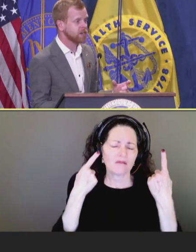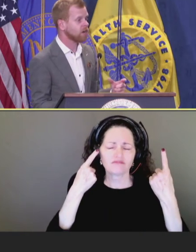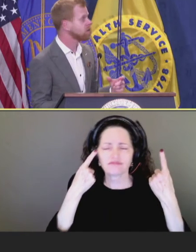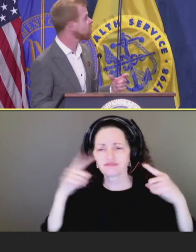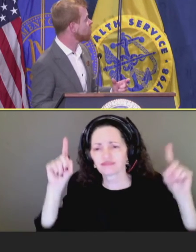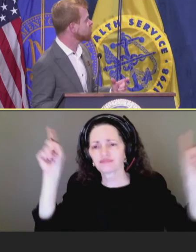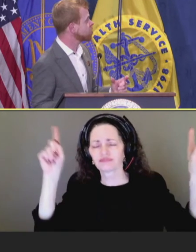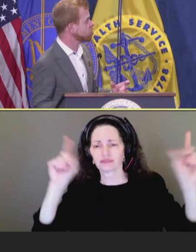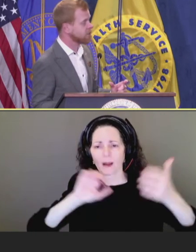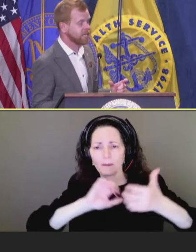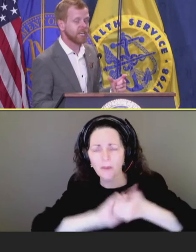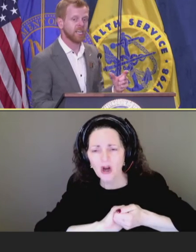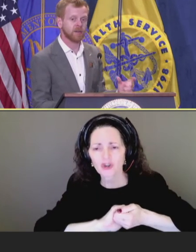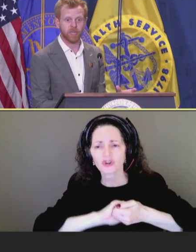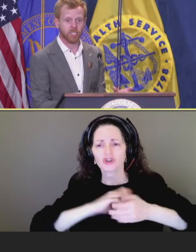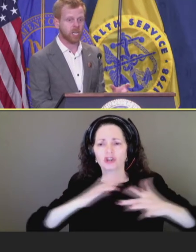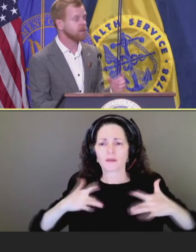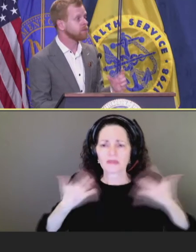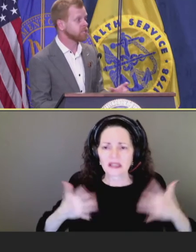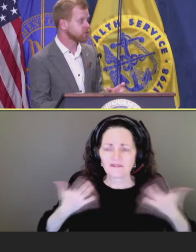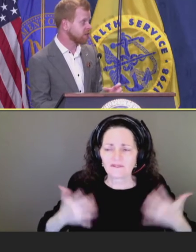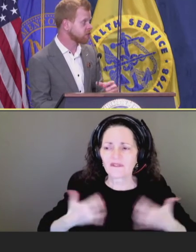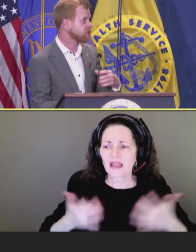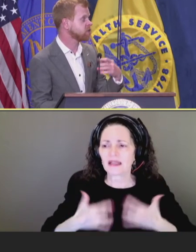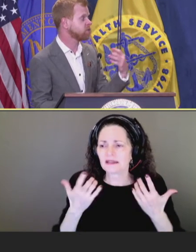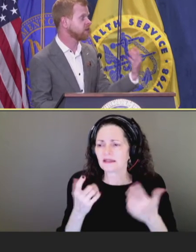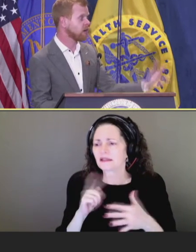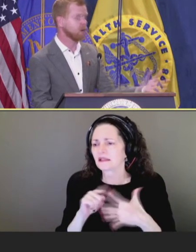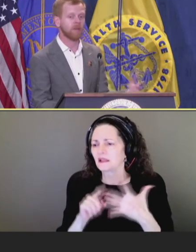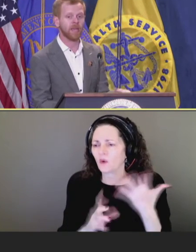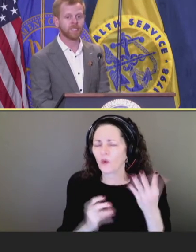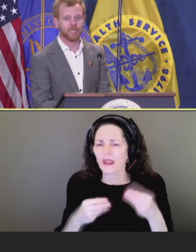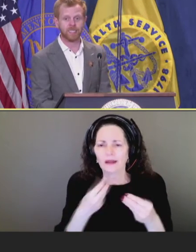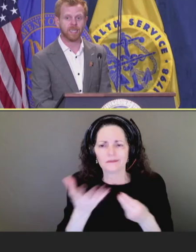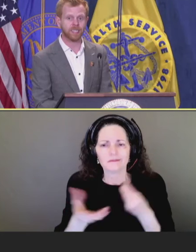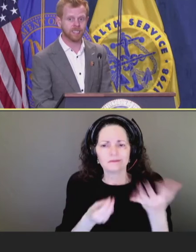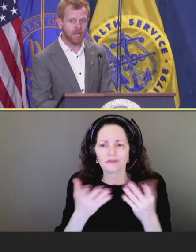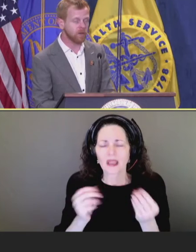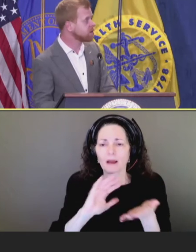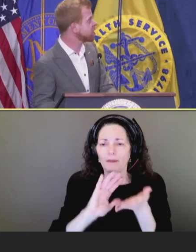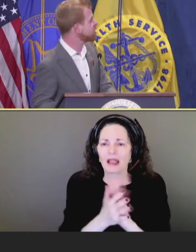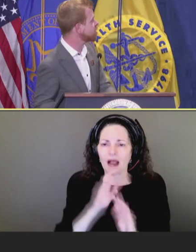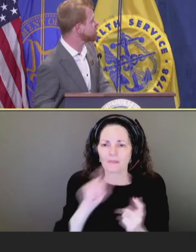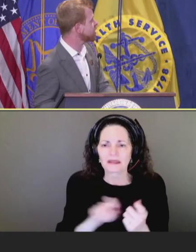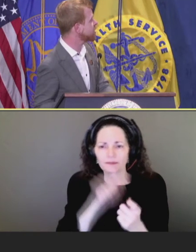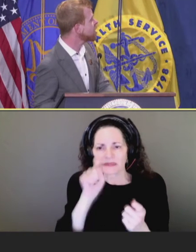our Naloxone training and administration to become a designated site within the district.